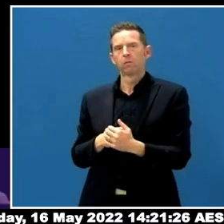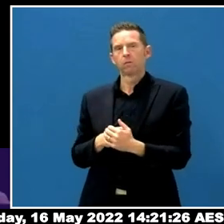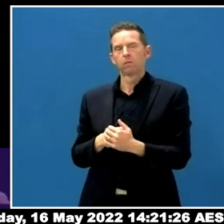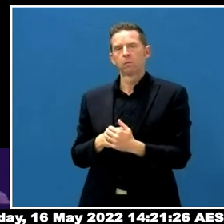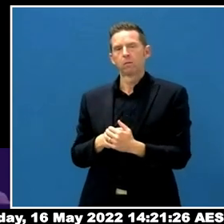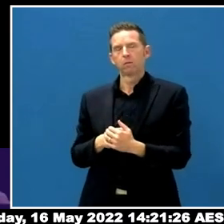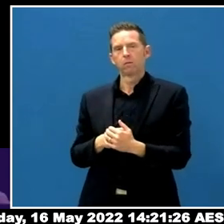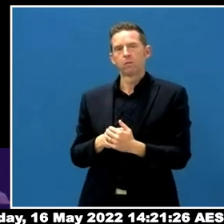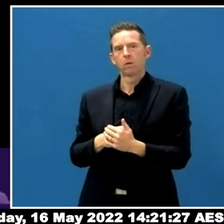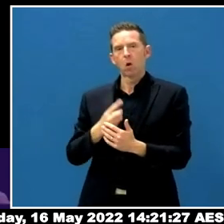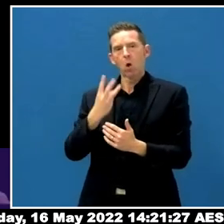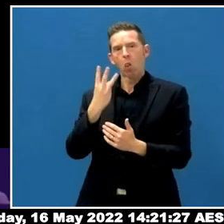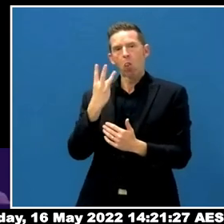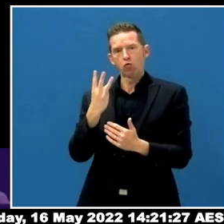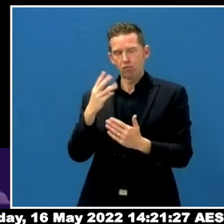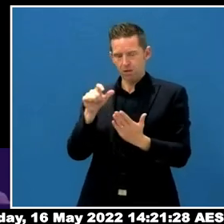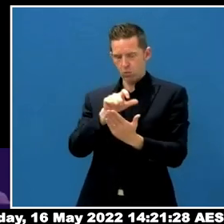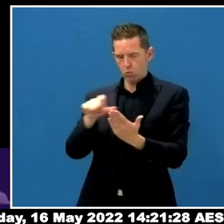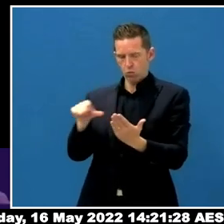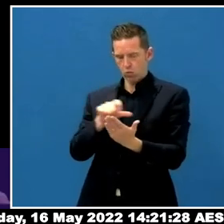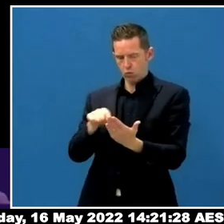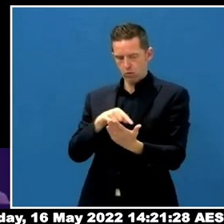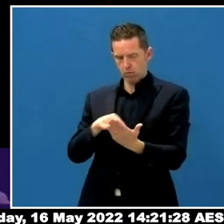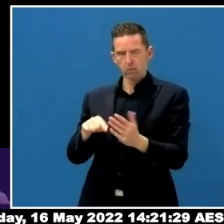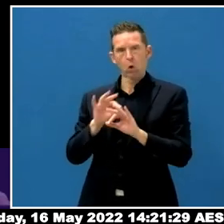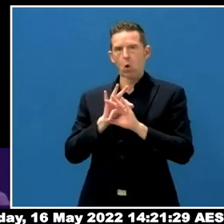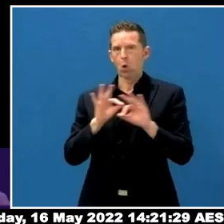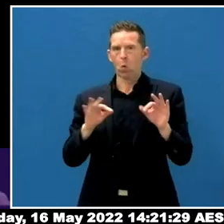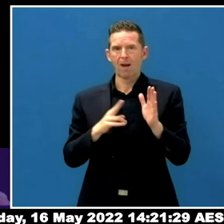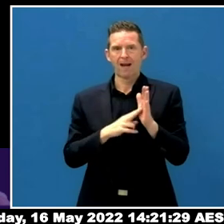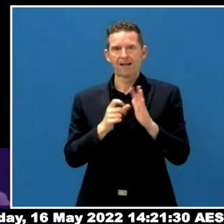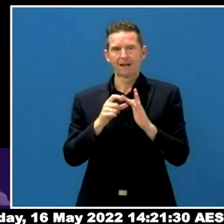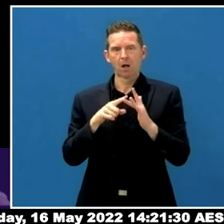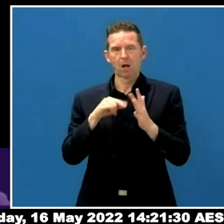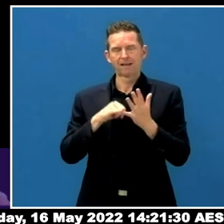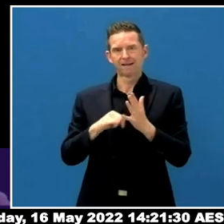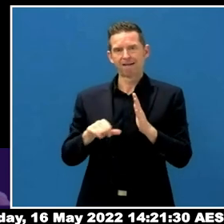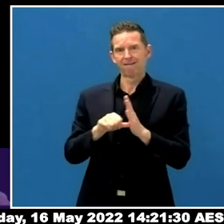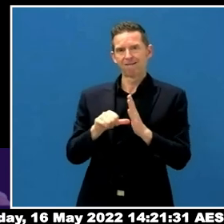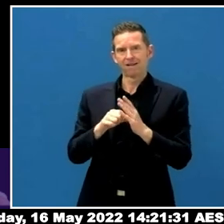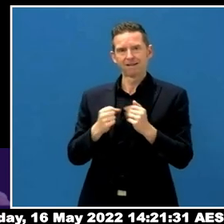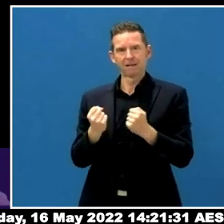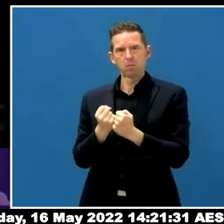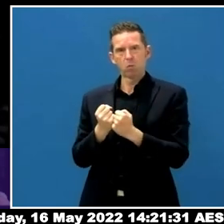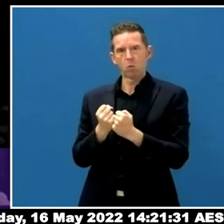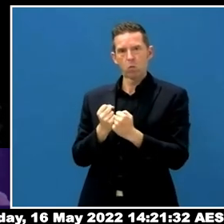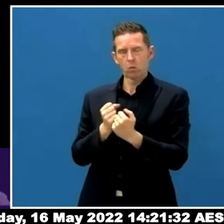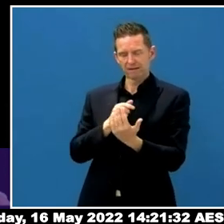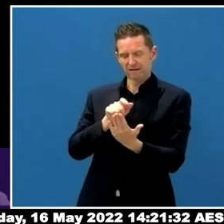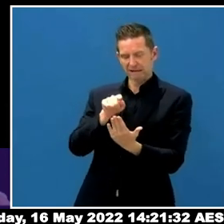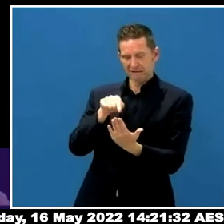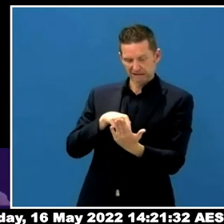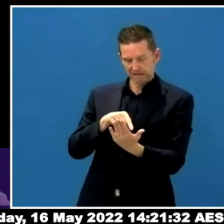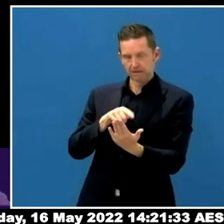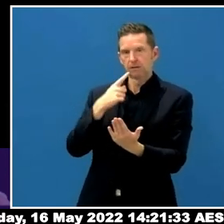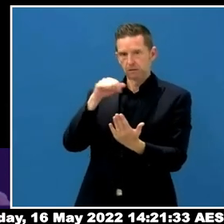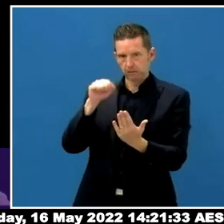"Not NDIS funded supports." First column. LILLY: That's correct. Three columns over: "Daily contribution fee to attend day program."